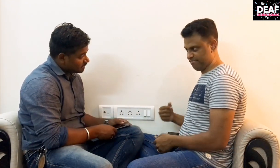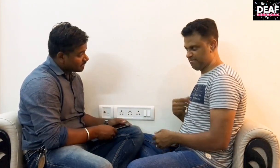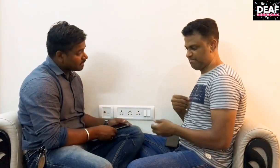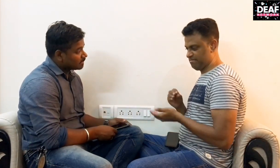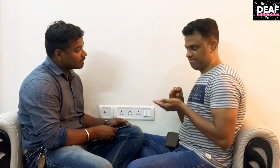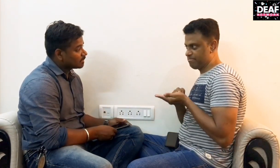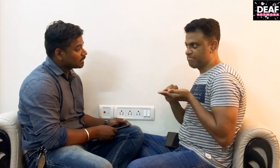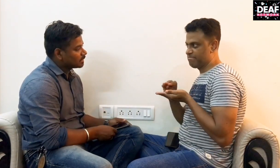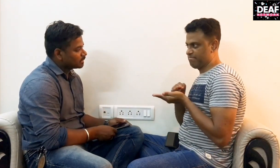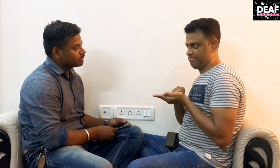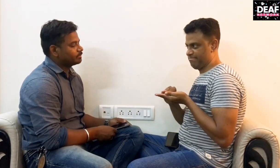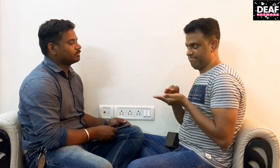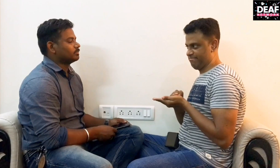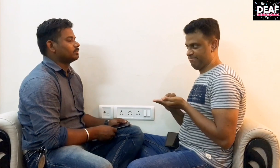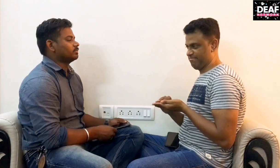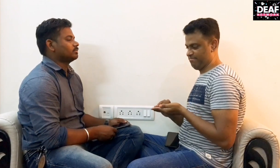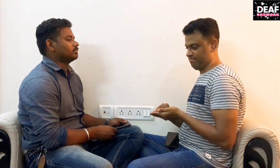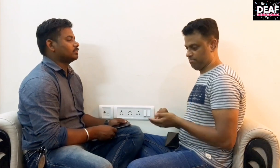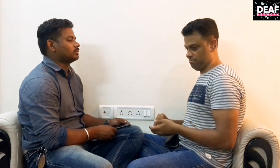I paying by EMI.......